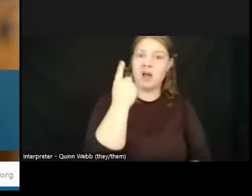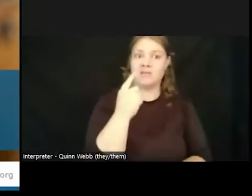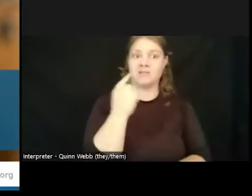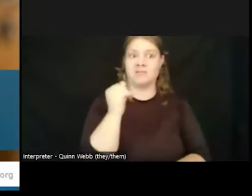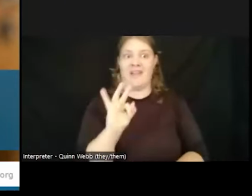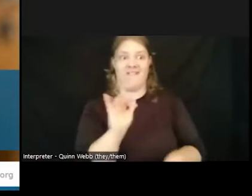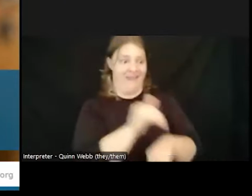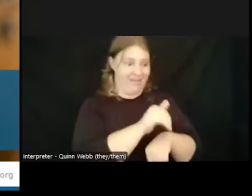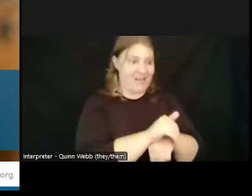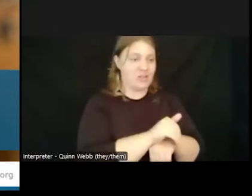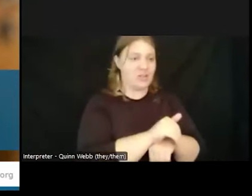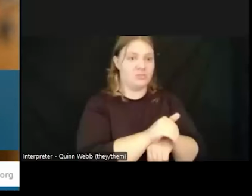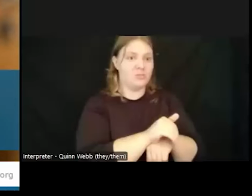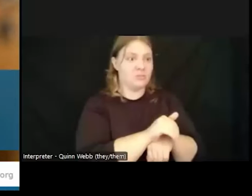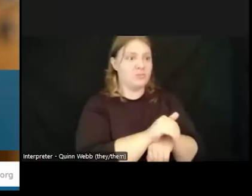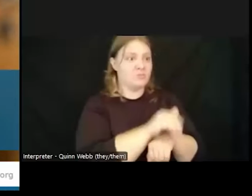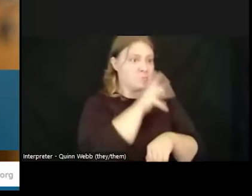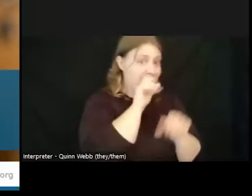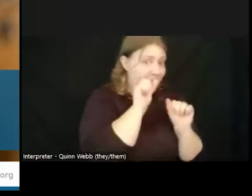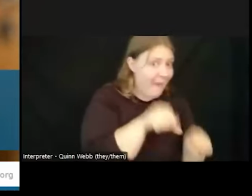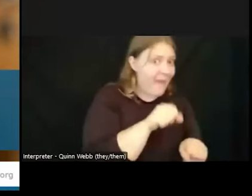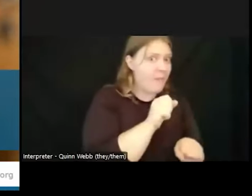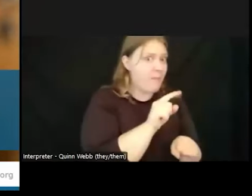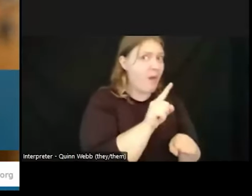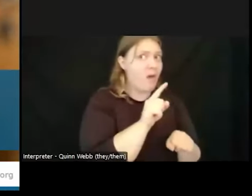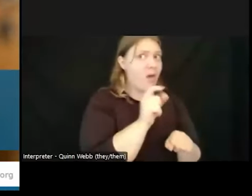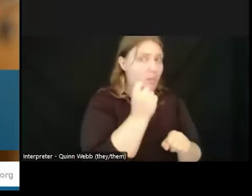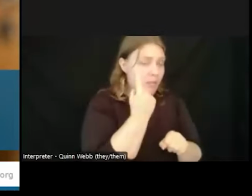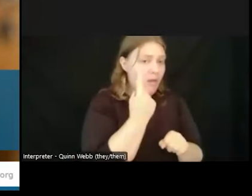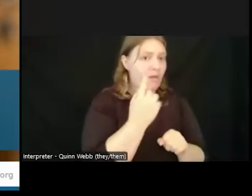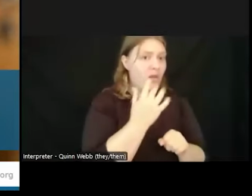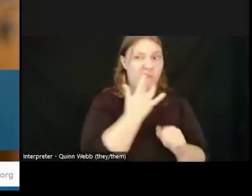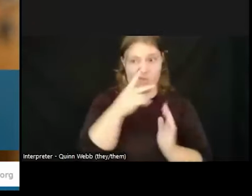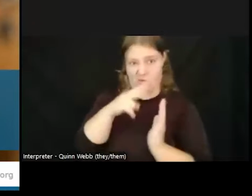prefer to read something in Spanish I should have that readily available to me it shouldn't